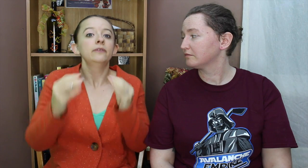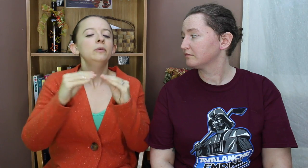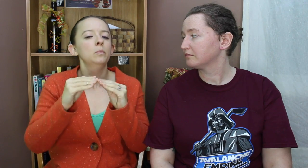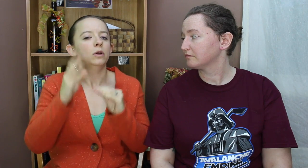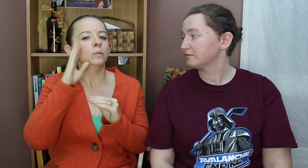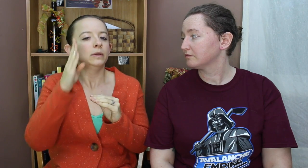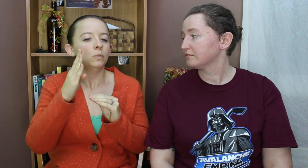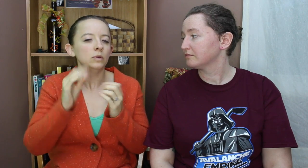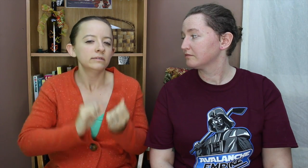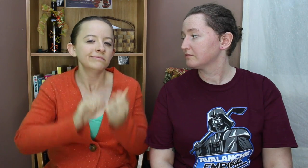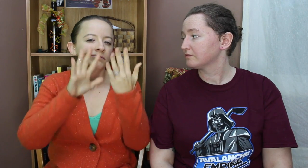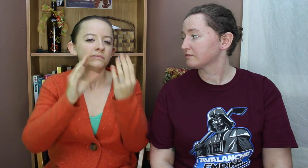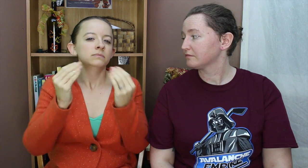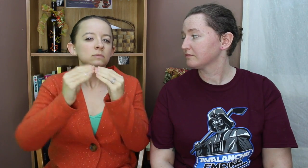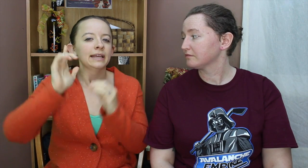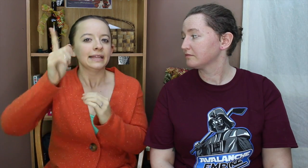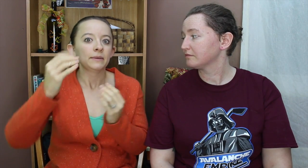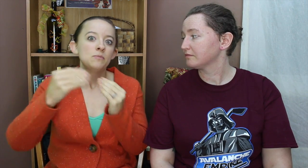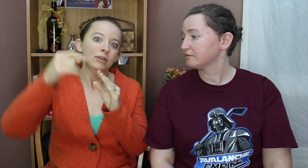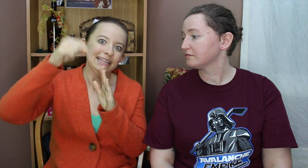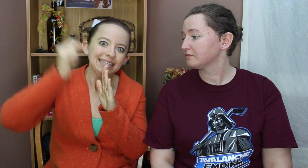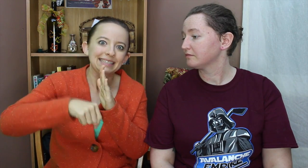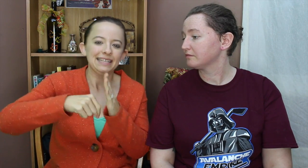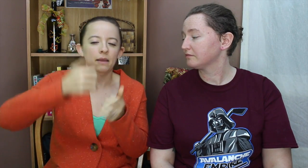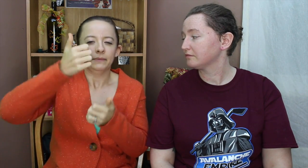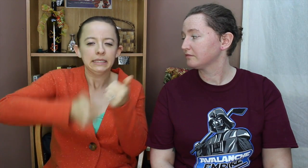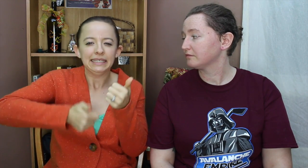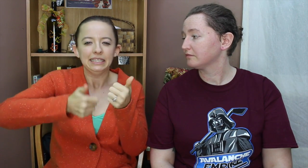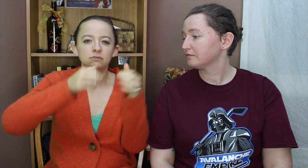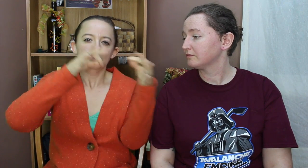these are just 3 of the issues. There's so many more things that we're gonna talk about later.